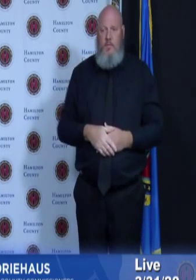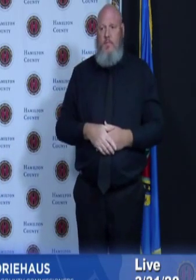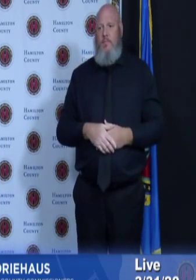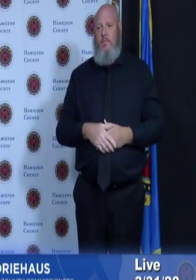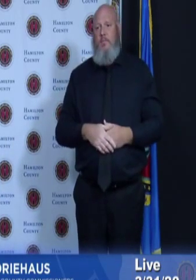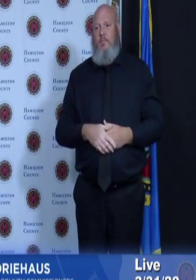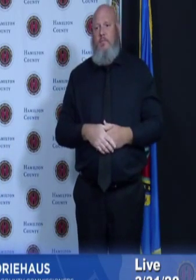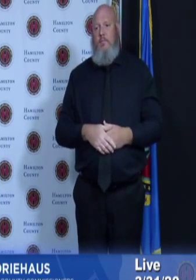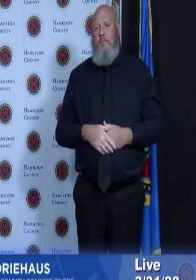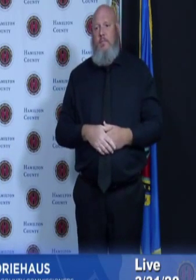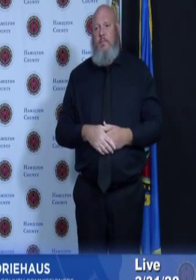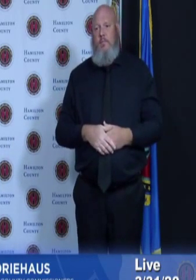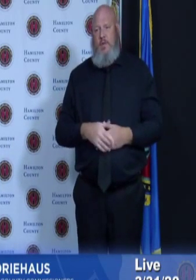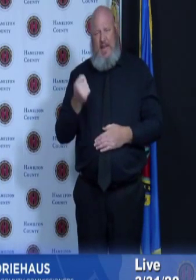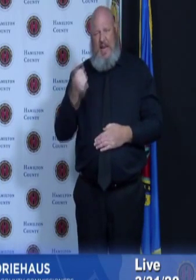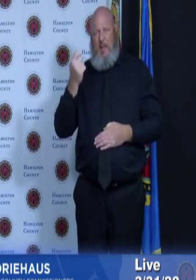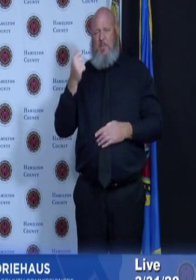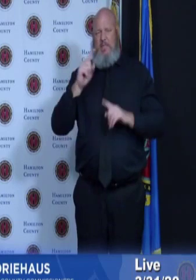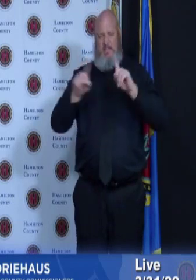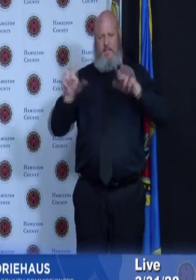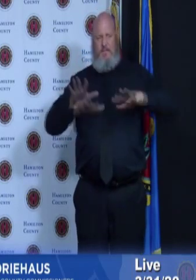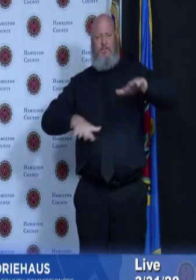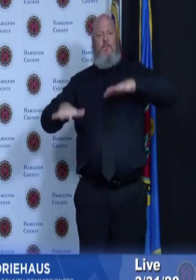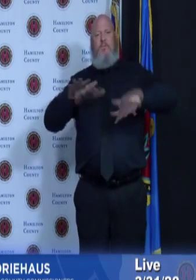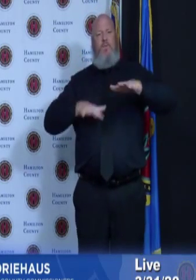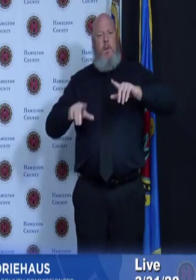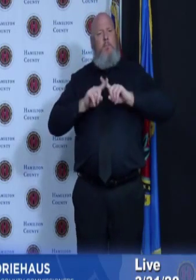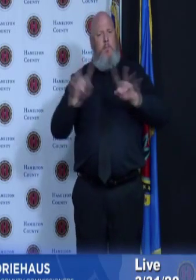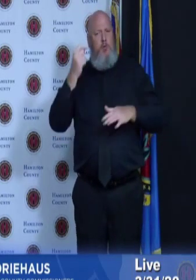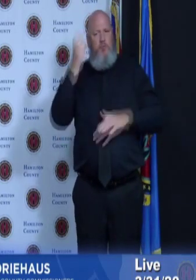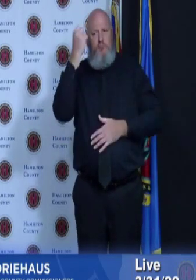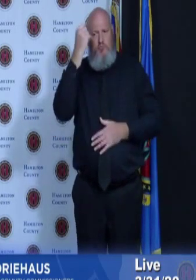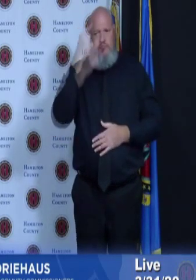invite Greg Kesterman the interim health commissioner to the podium for an update